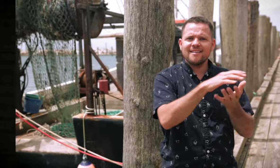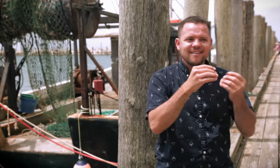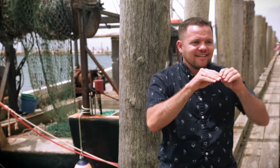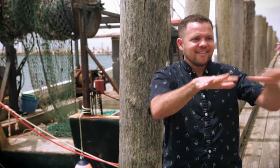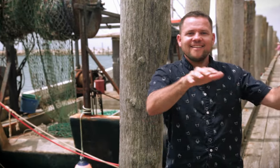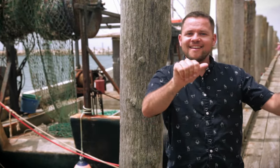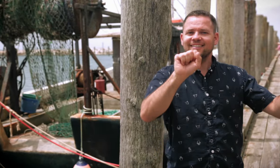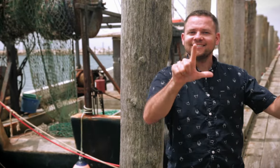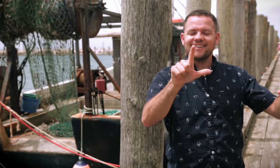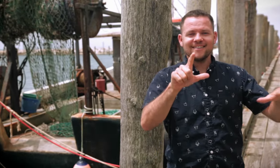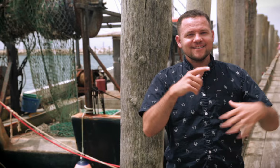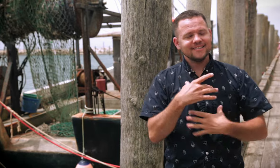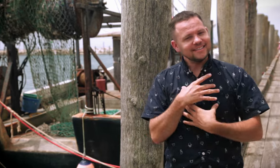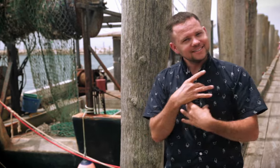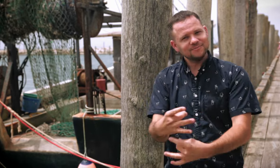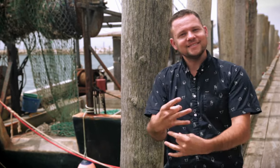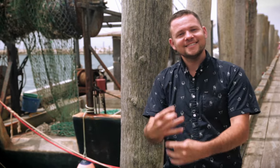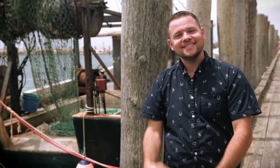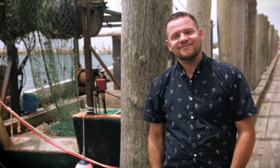leading to the development of modern ASL.